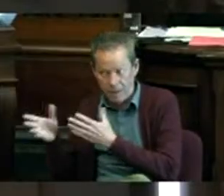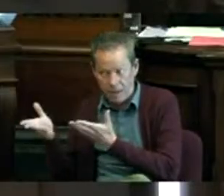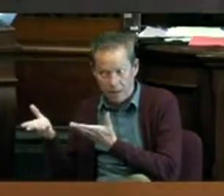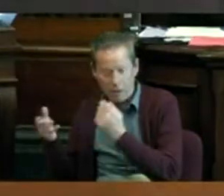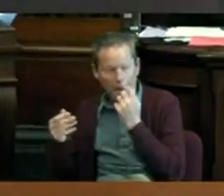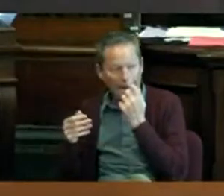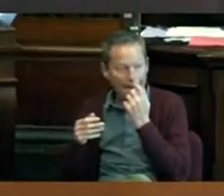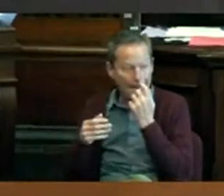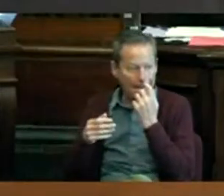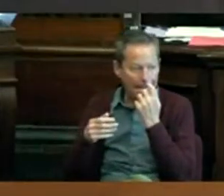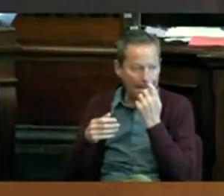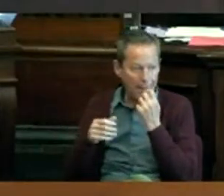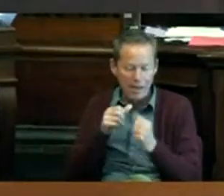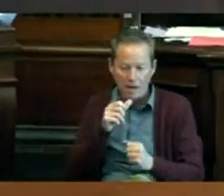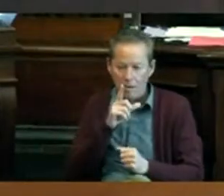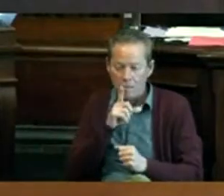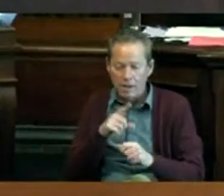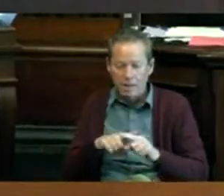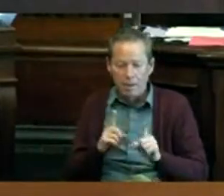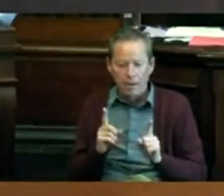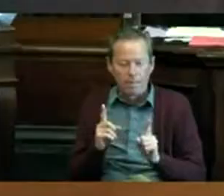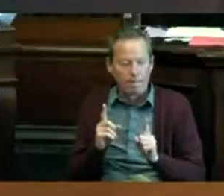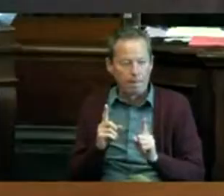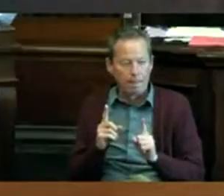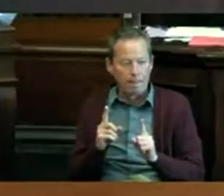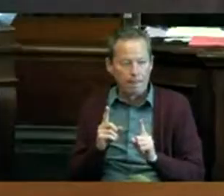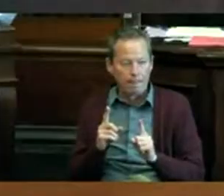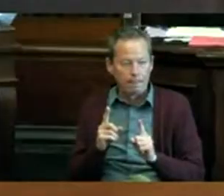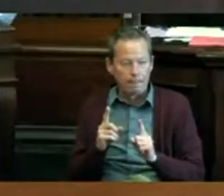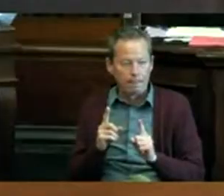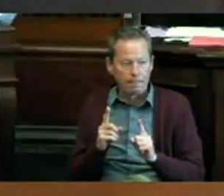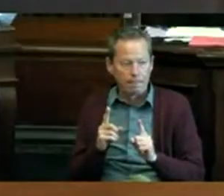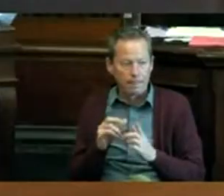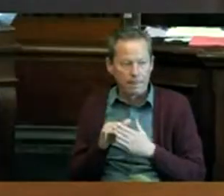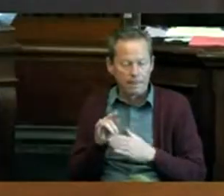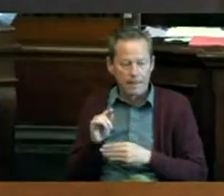that you have a relationship with and can ask them some kind